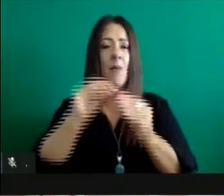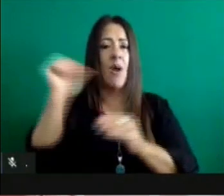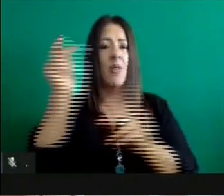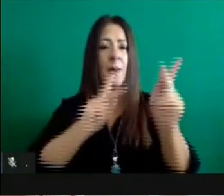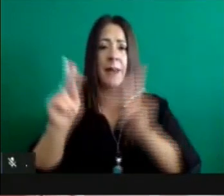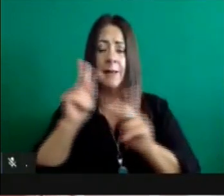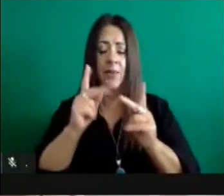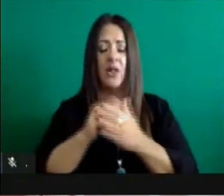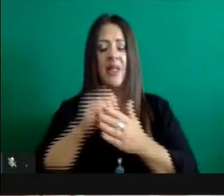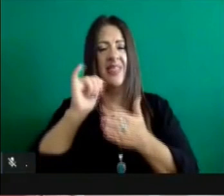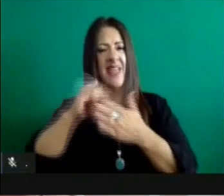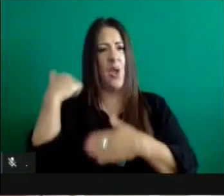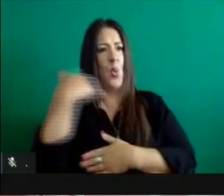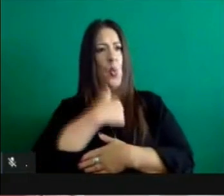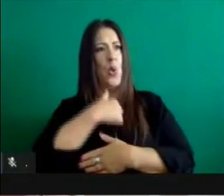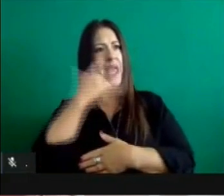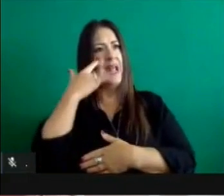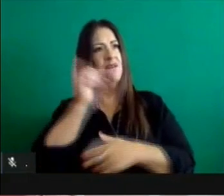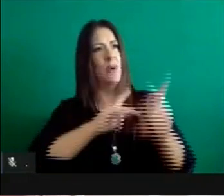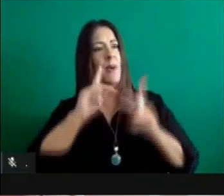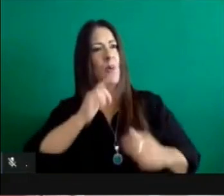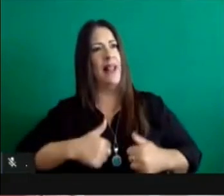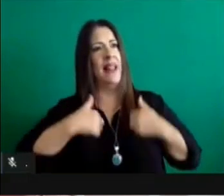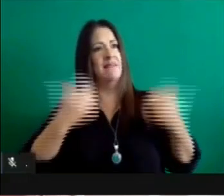THEM SO FAR, BEFORE WE ARE NOT